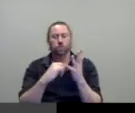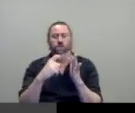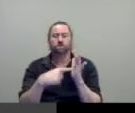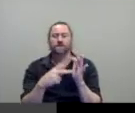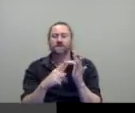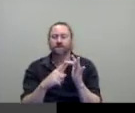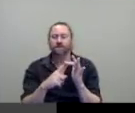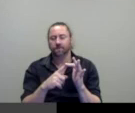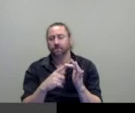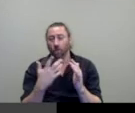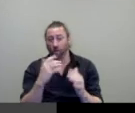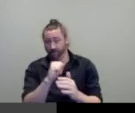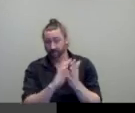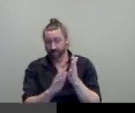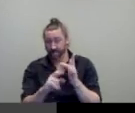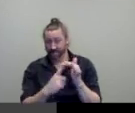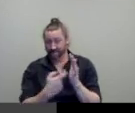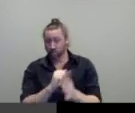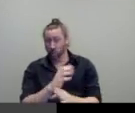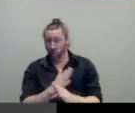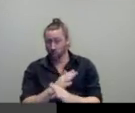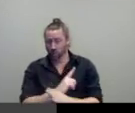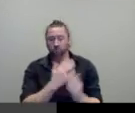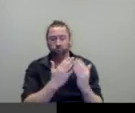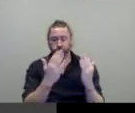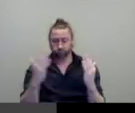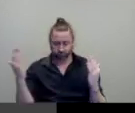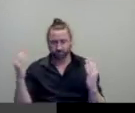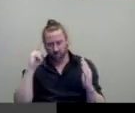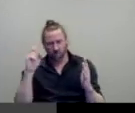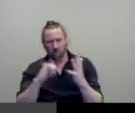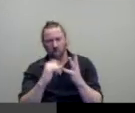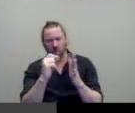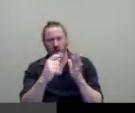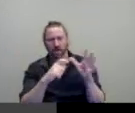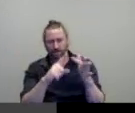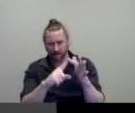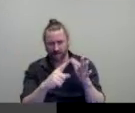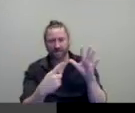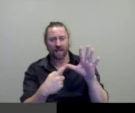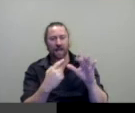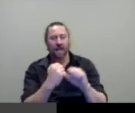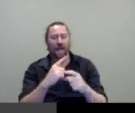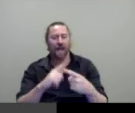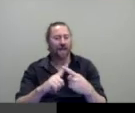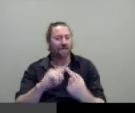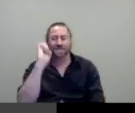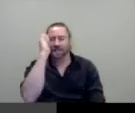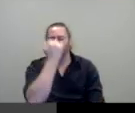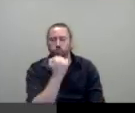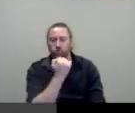it's been showcasing what she called space age sculptures like this one which cast wonderful